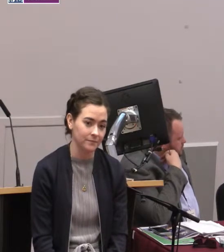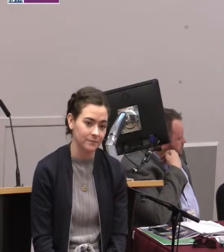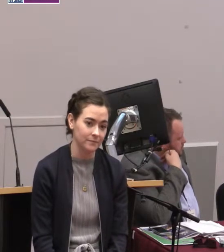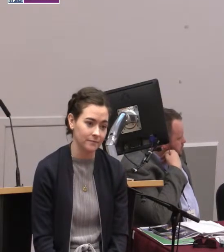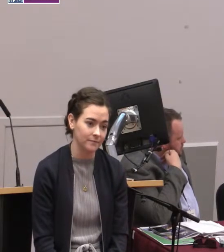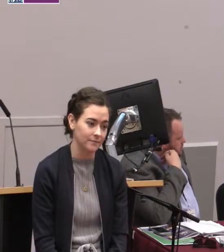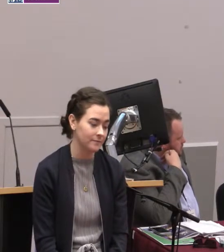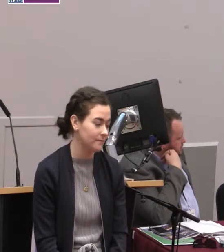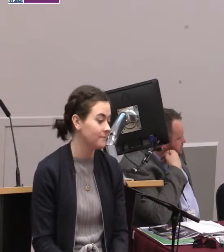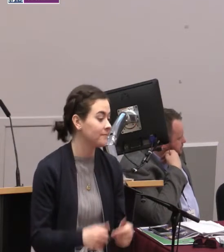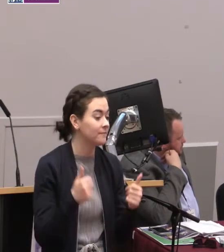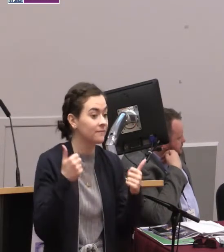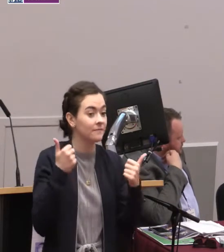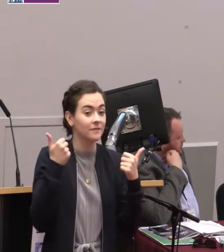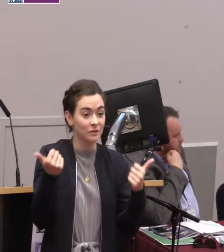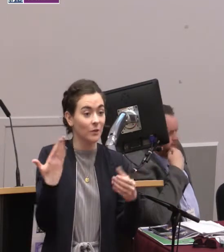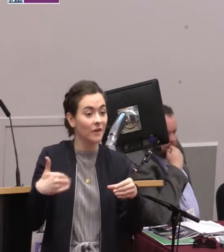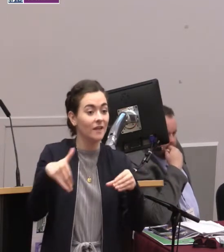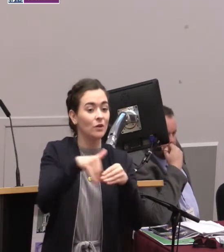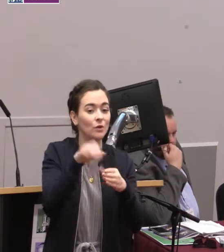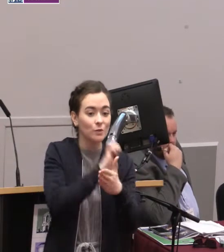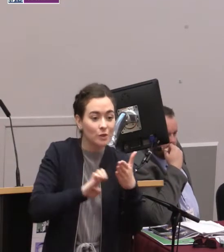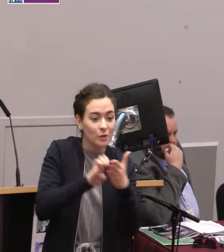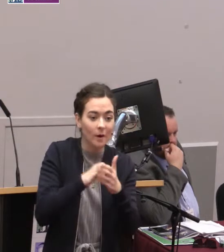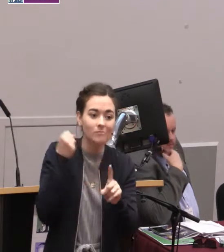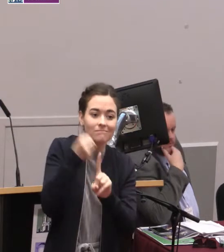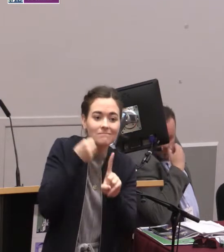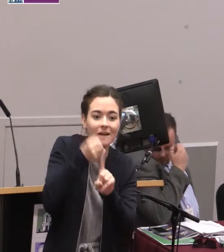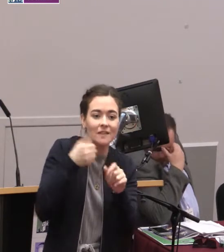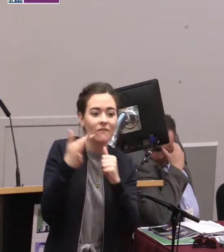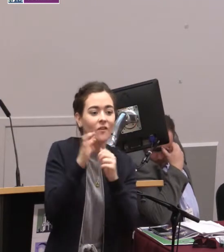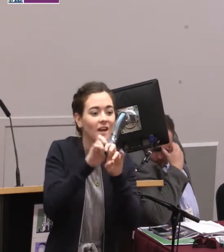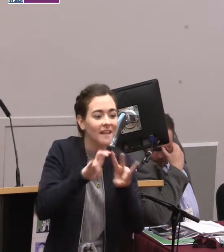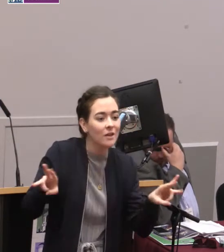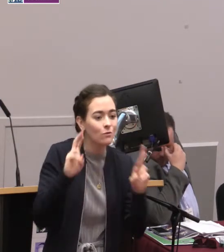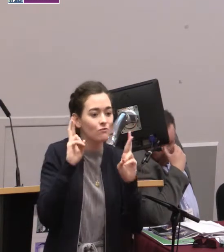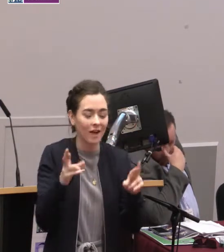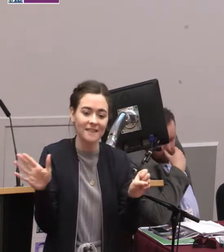Inclusion Europe fights the equal rights and full inclusion of people for persons with